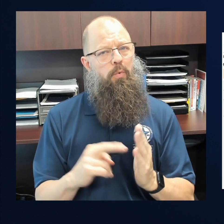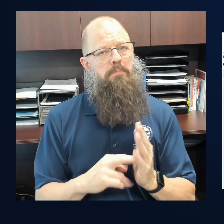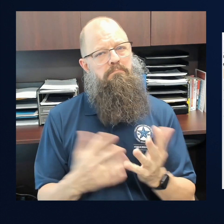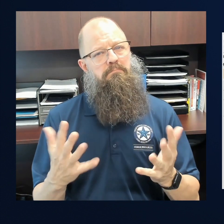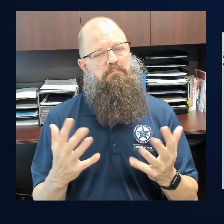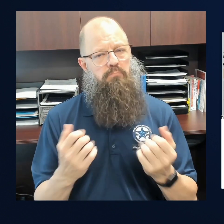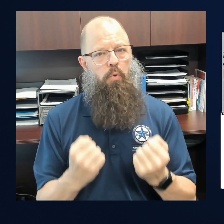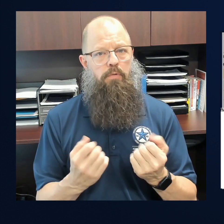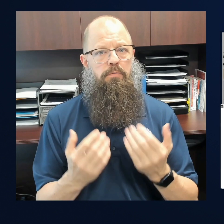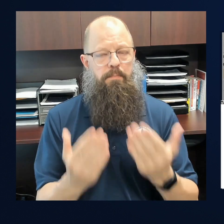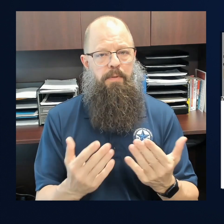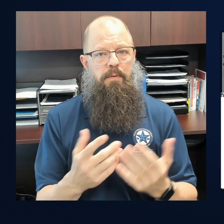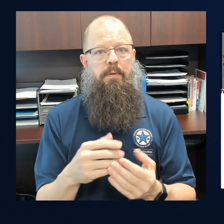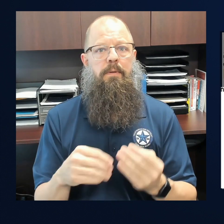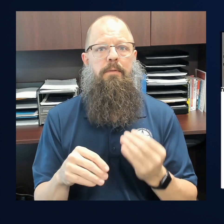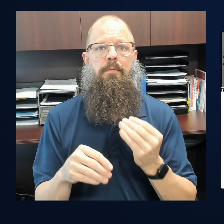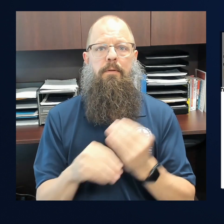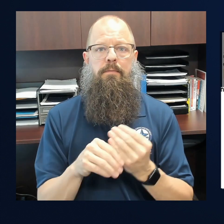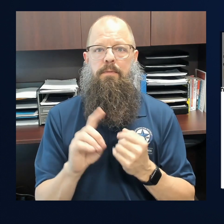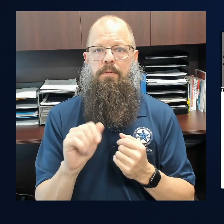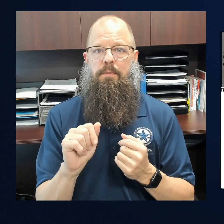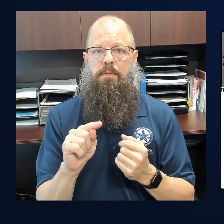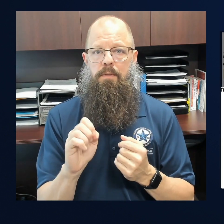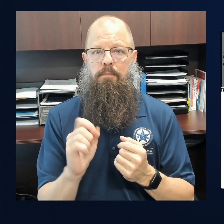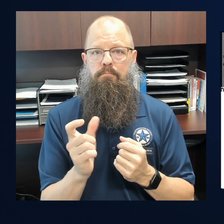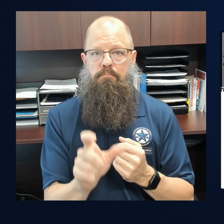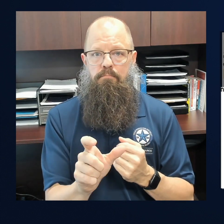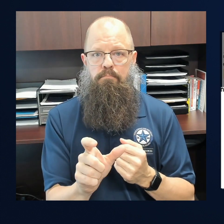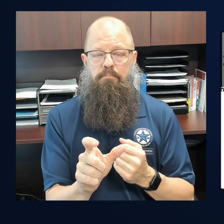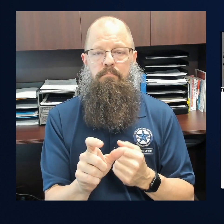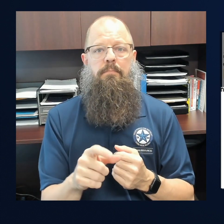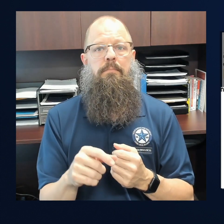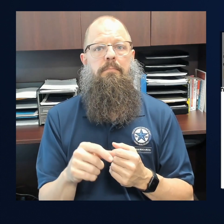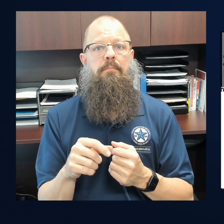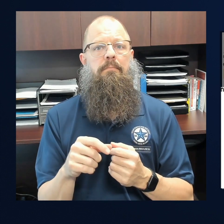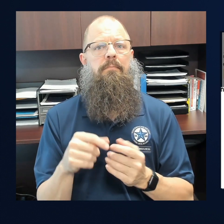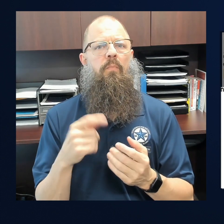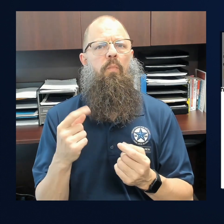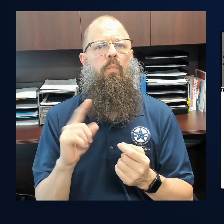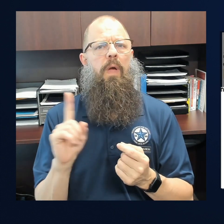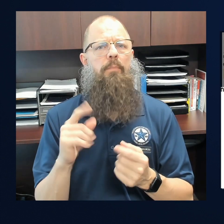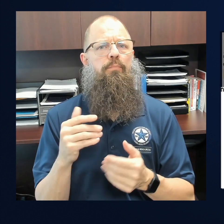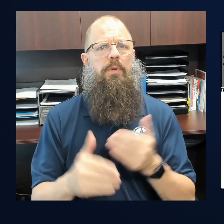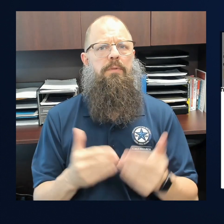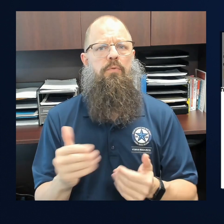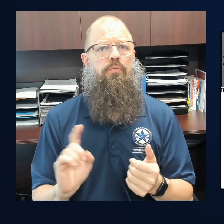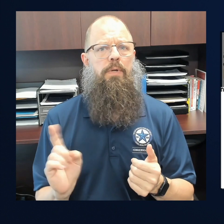strongly recommend - it's more or less a rule - but strongly encourage that you include the date